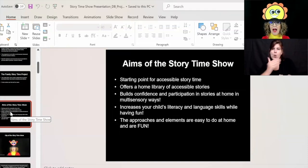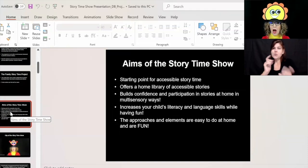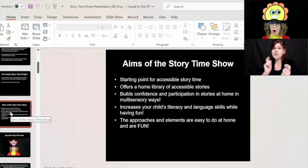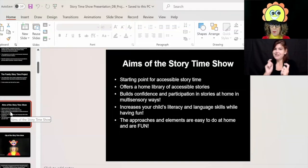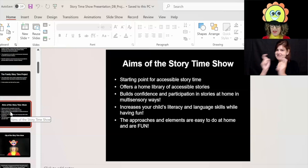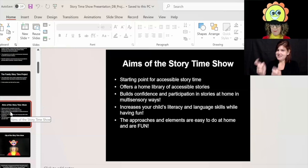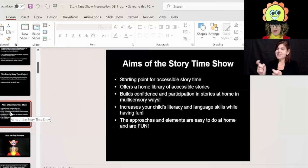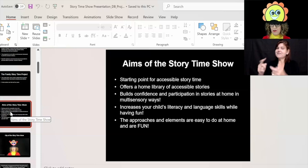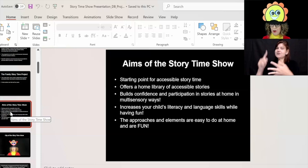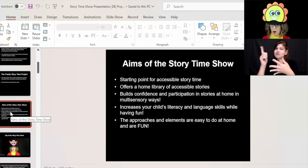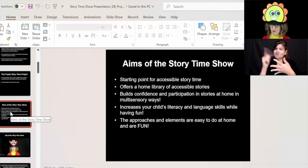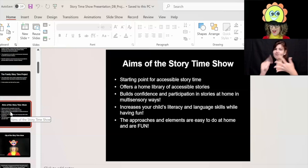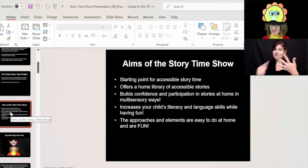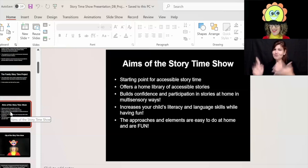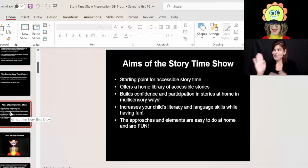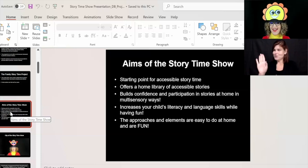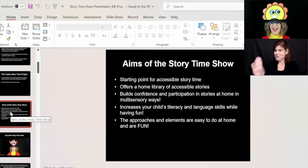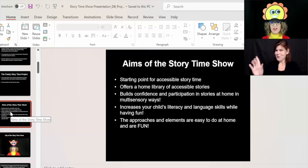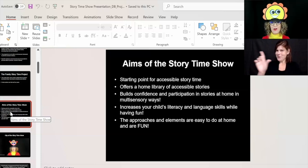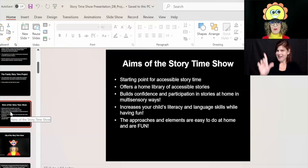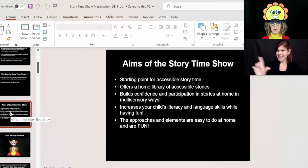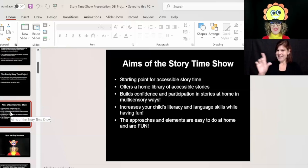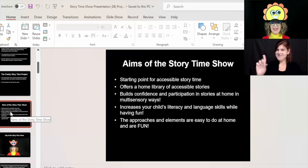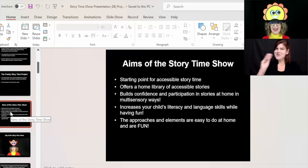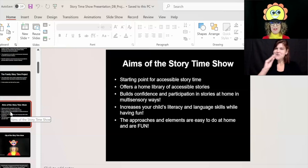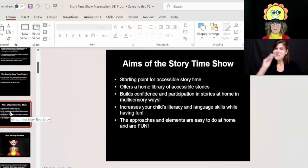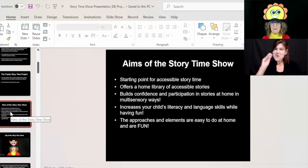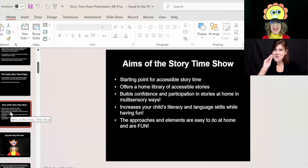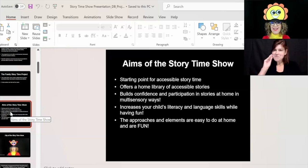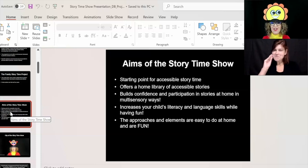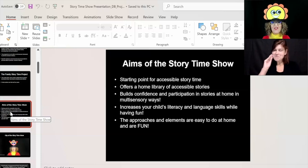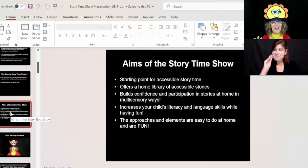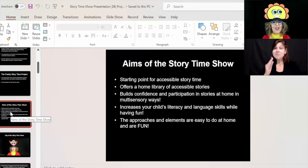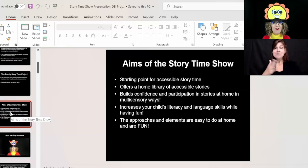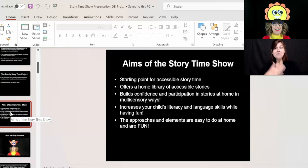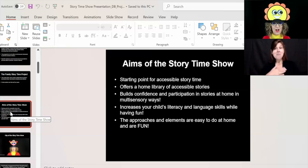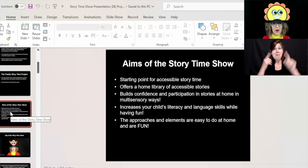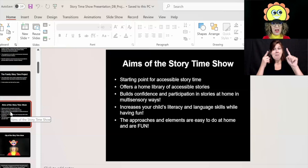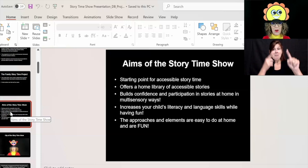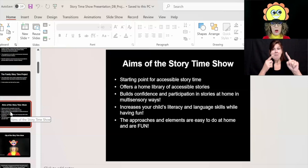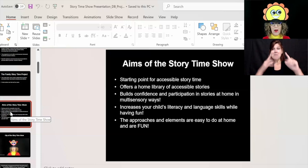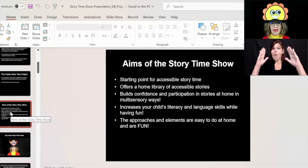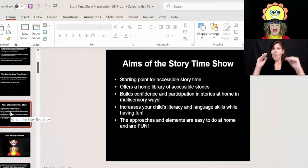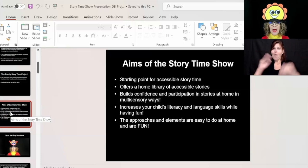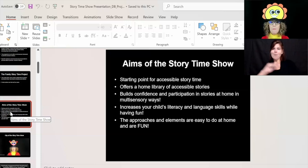I hope that it builds your confidence to be me, to channel your inner Gwynnie-Gwyn-Gwyn,